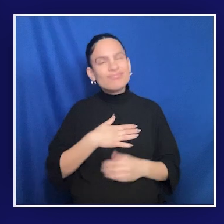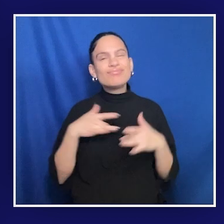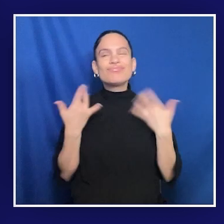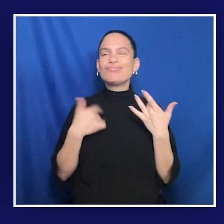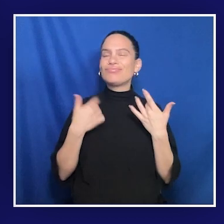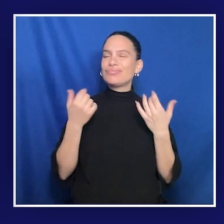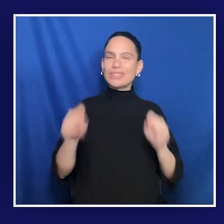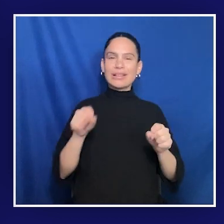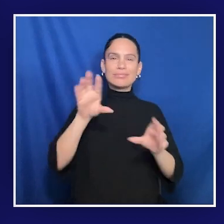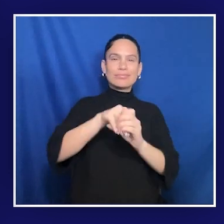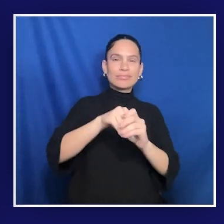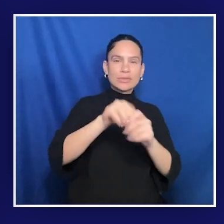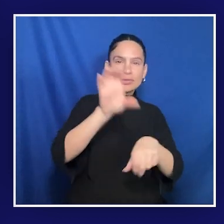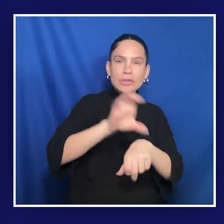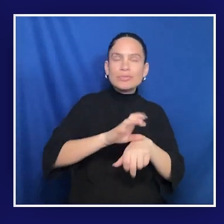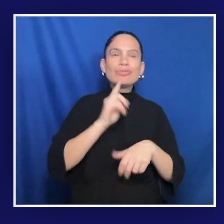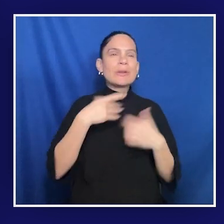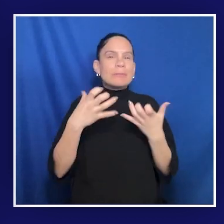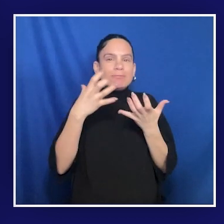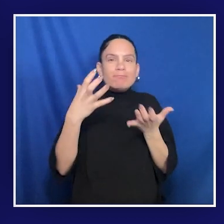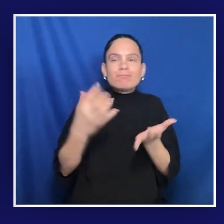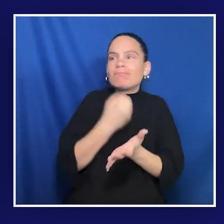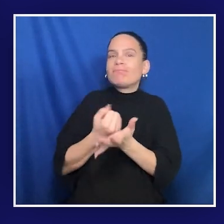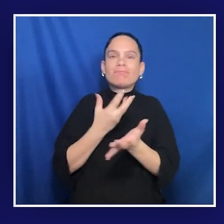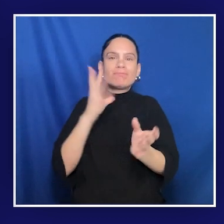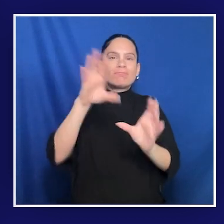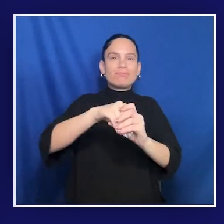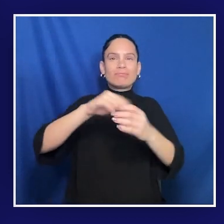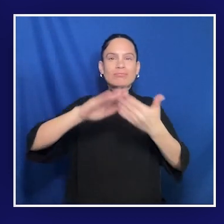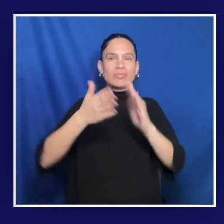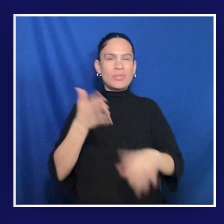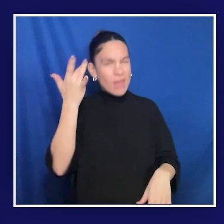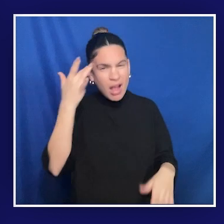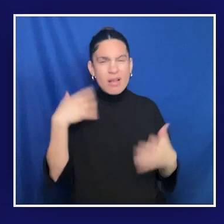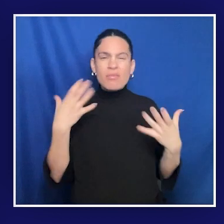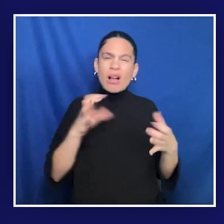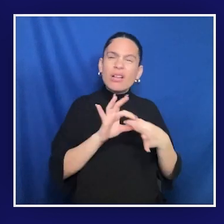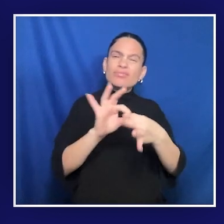[Carrie] I'm so happy, I'm a part of a church. I try to do as much as I can in a community,